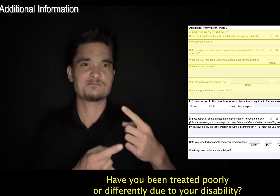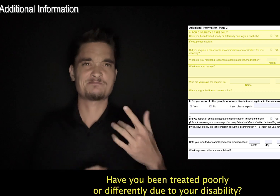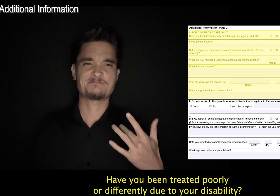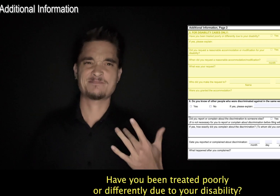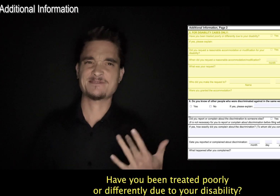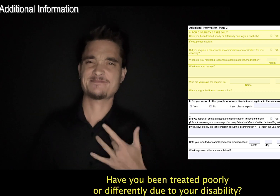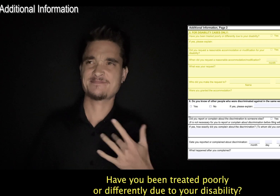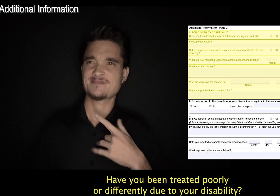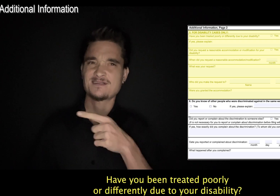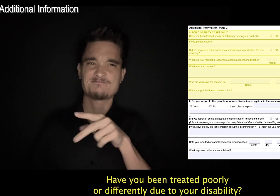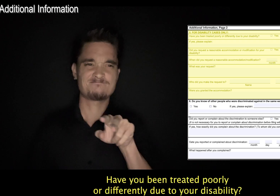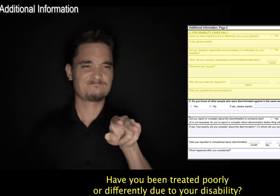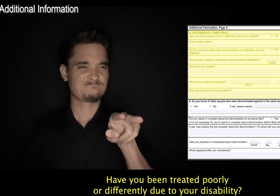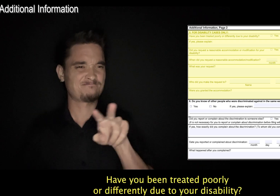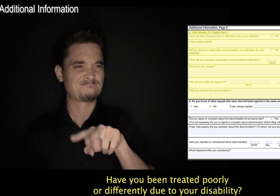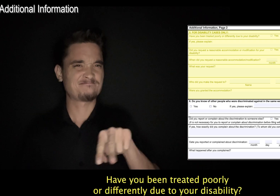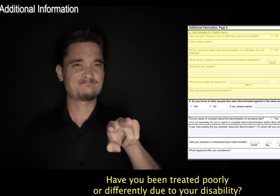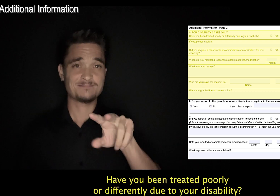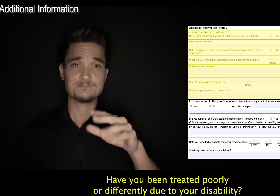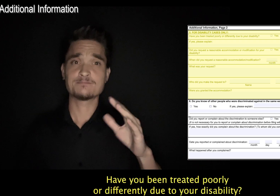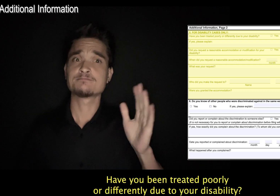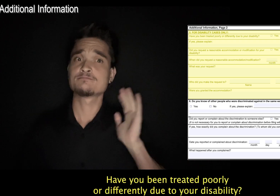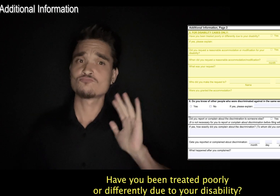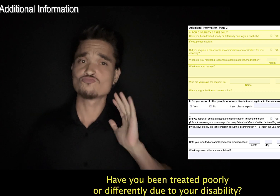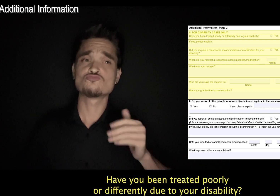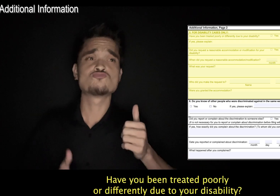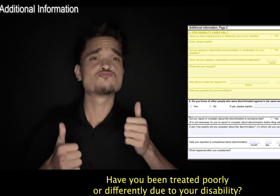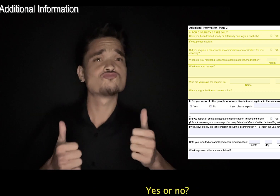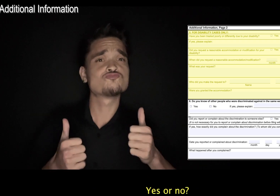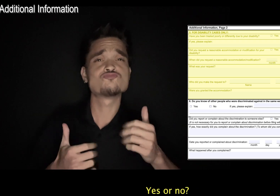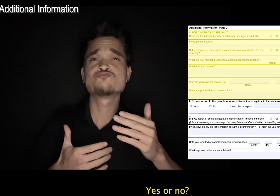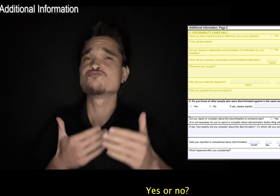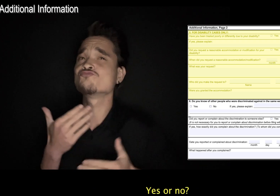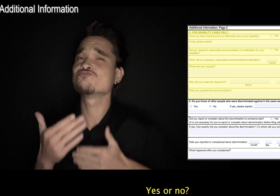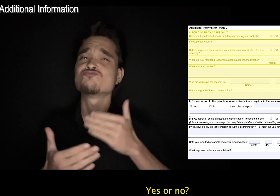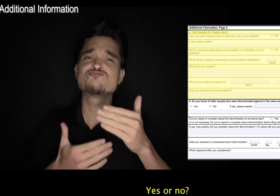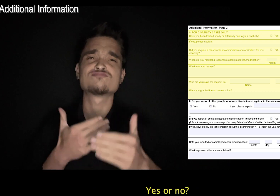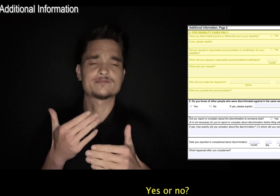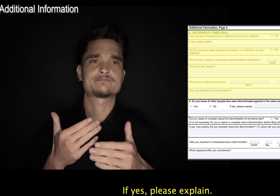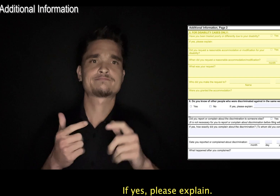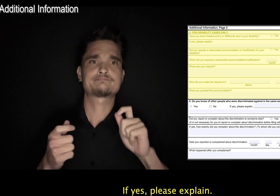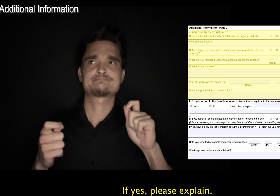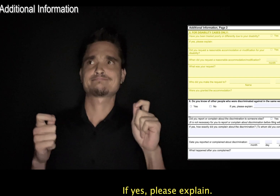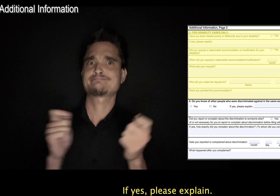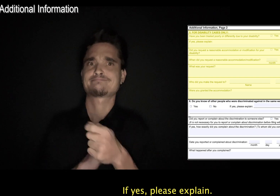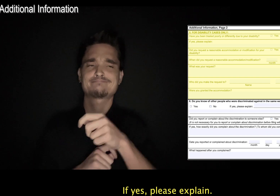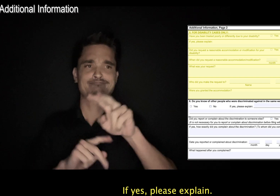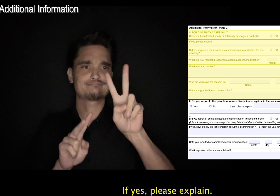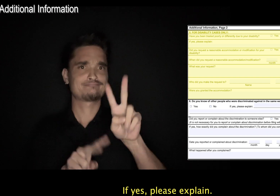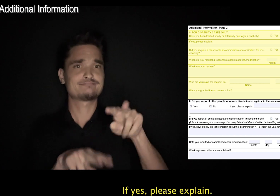Have you been treated poorly or differently due to your disability? Yes or no? If yes, please explain.